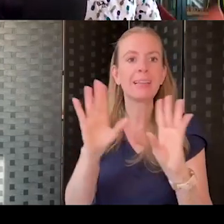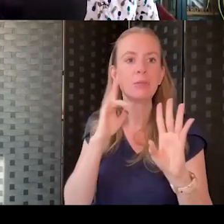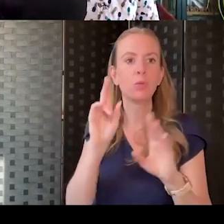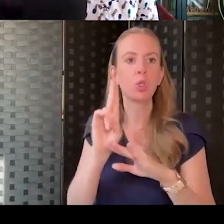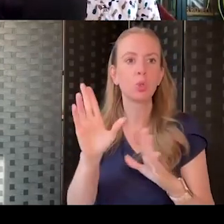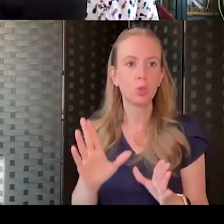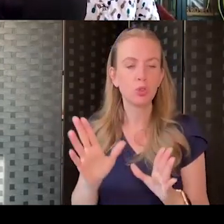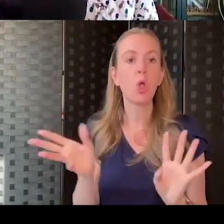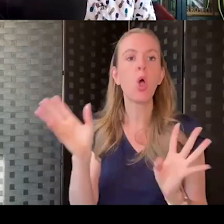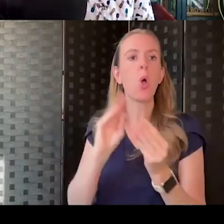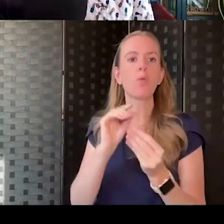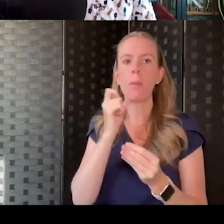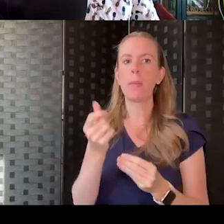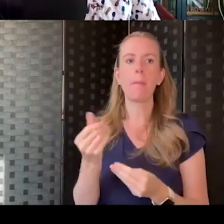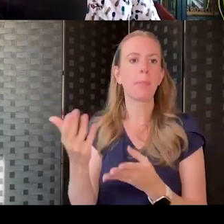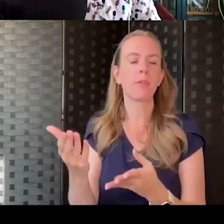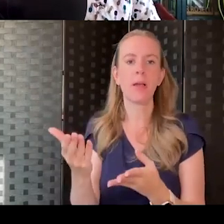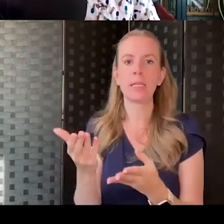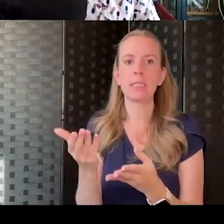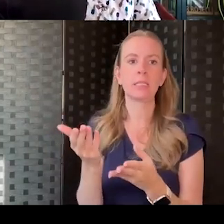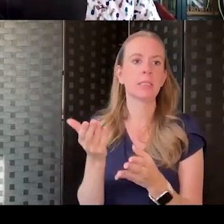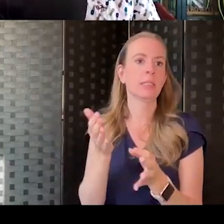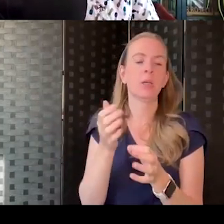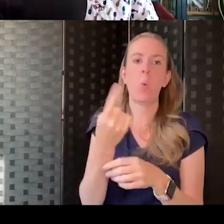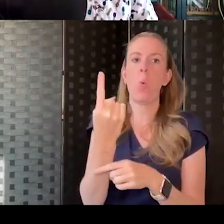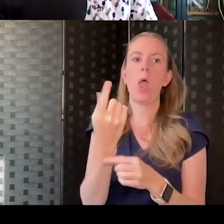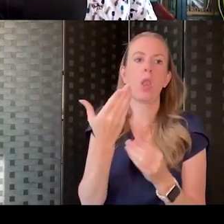Overall, I am not providing a single pilot guidance here because there are too many factors.